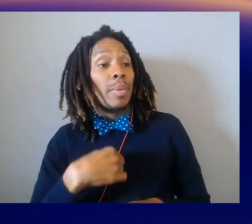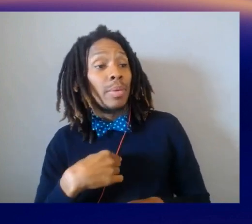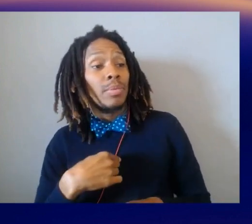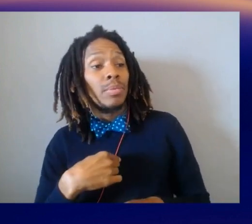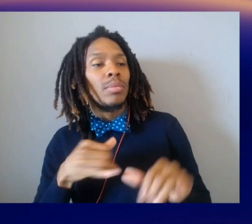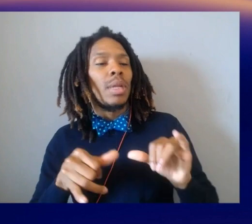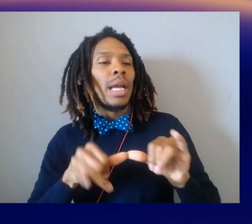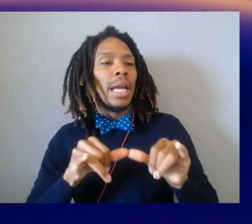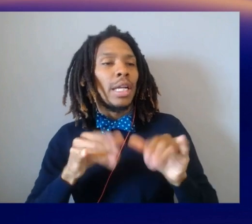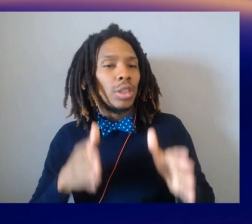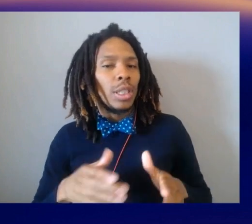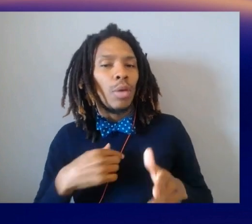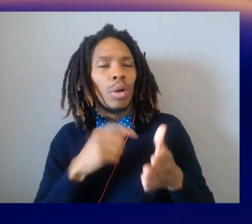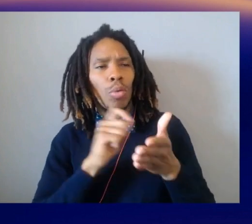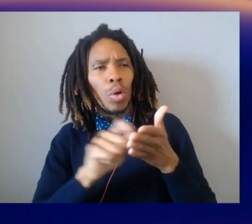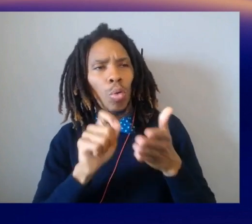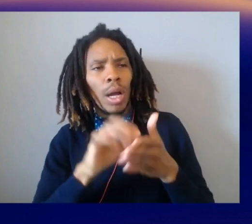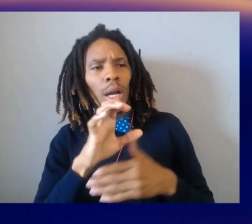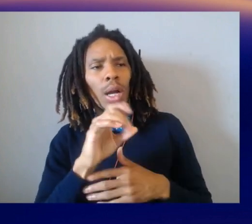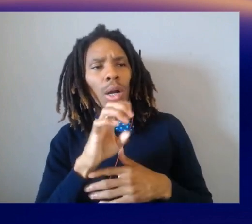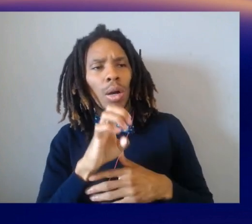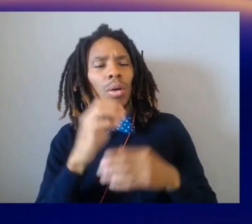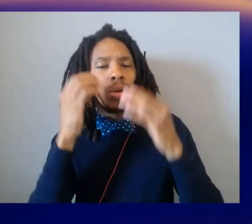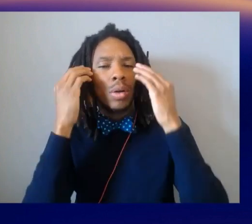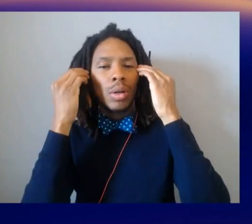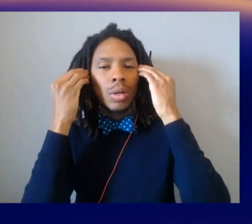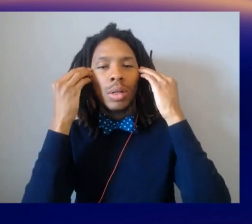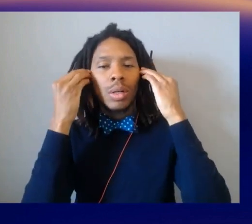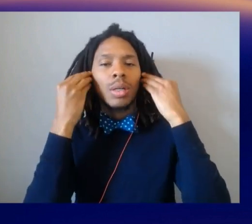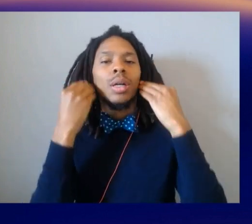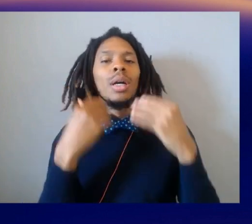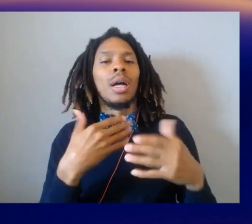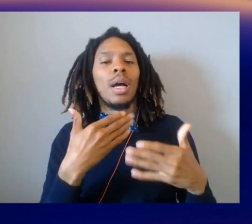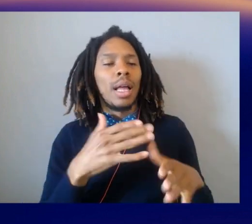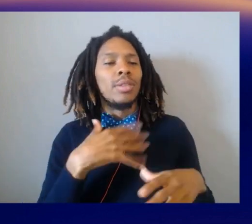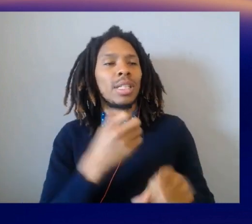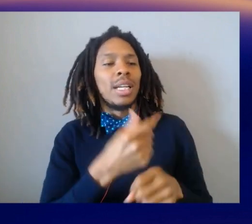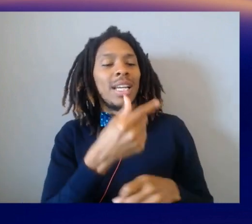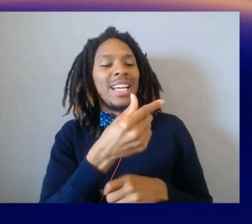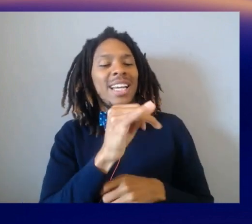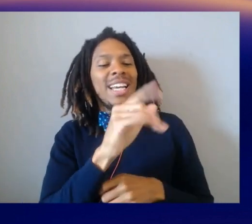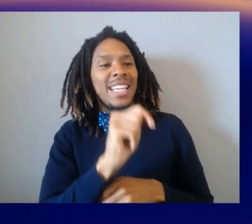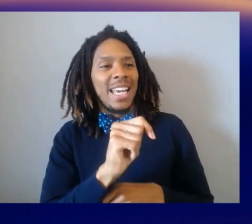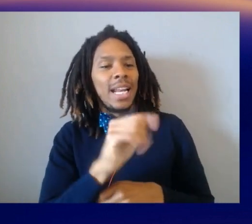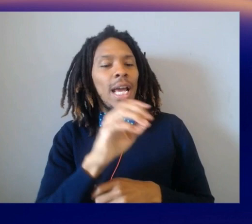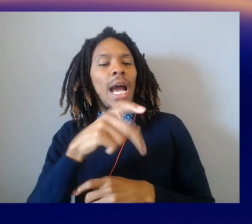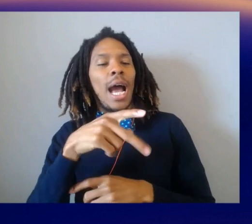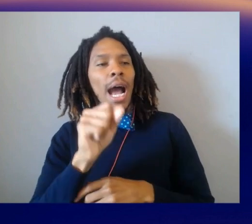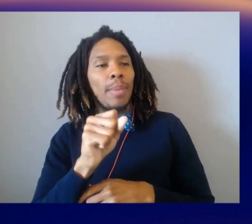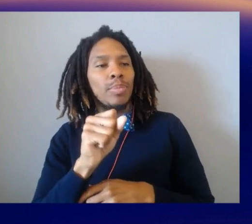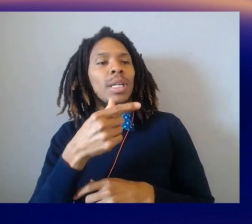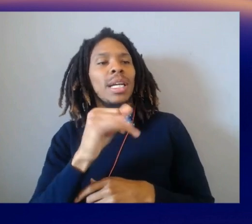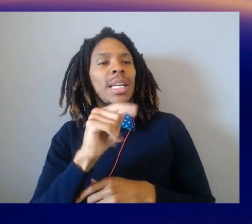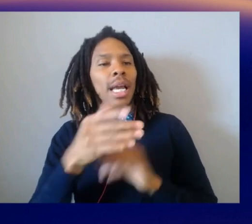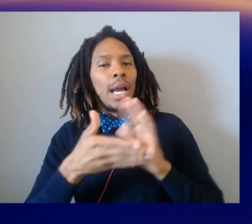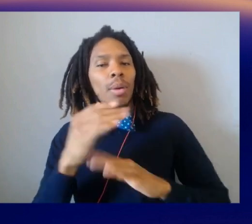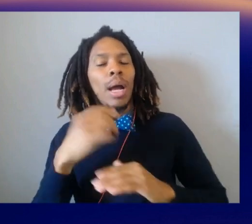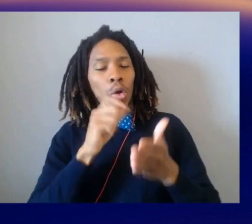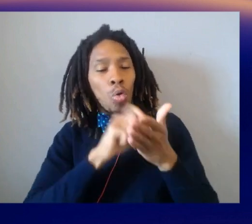and we want to write code, it allows us to use GI operations. What is known as GI ops. So I can write my code. I can declare things.